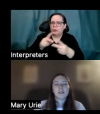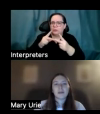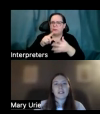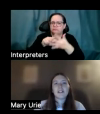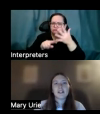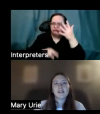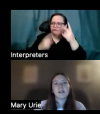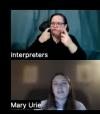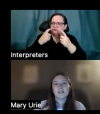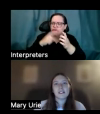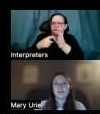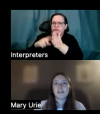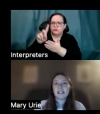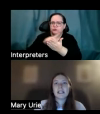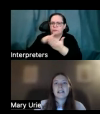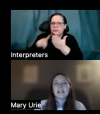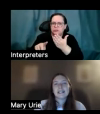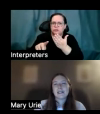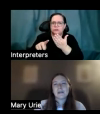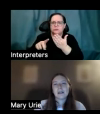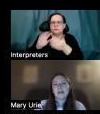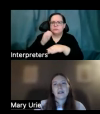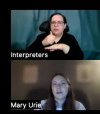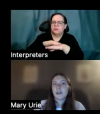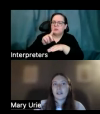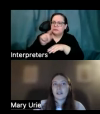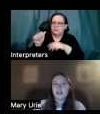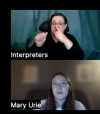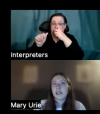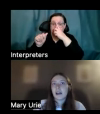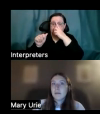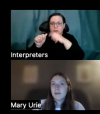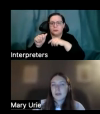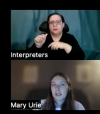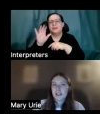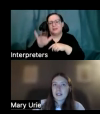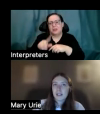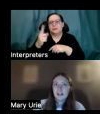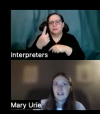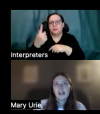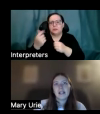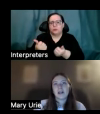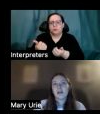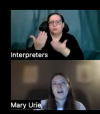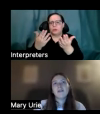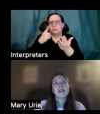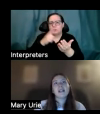discrimination based on your disability, that's something that you could bring up to a legislator and talk about, and